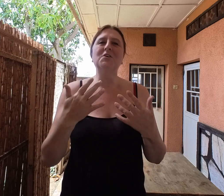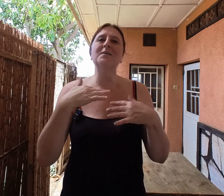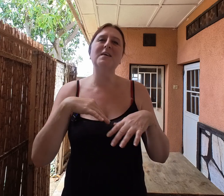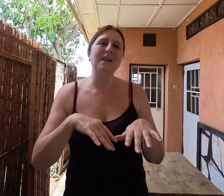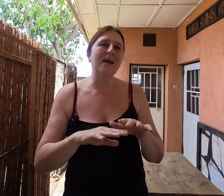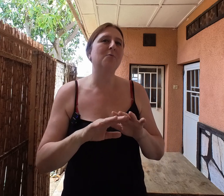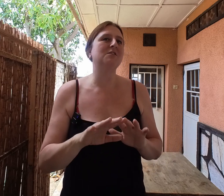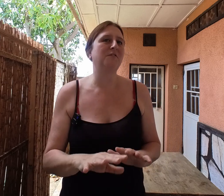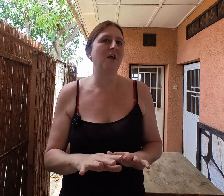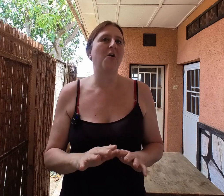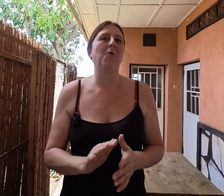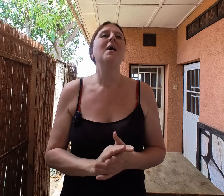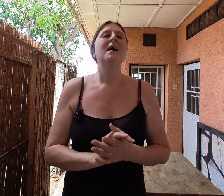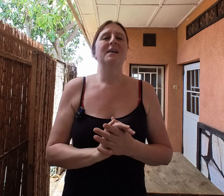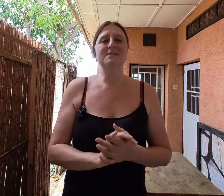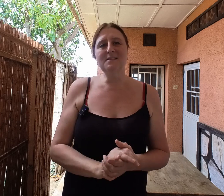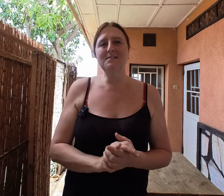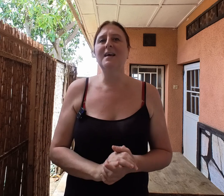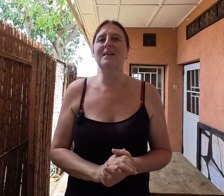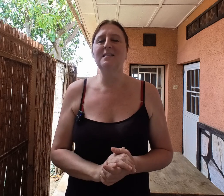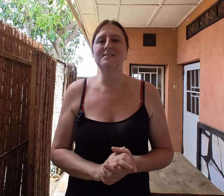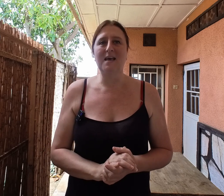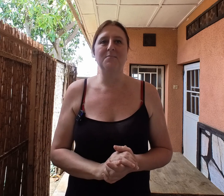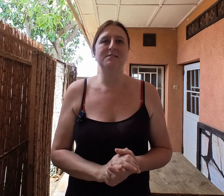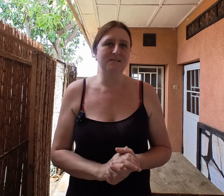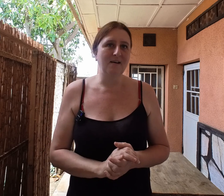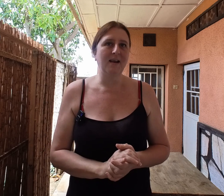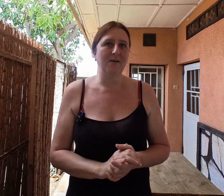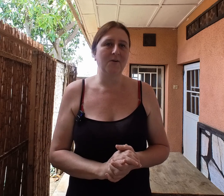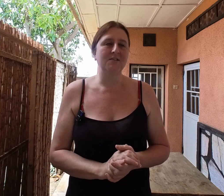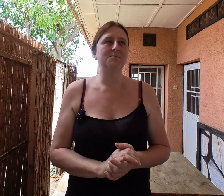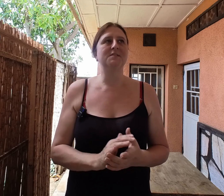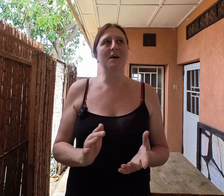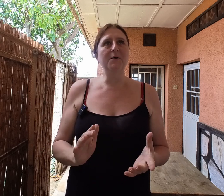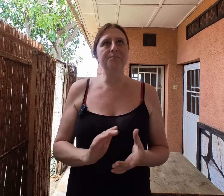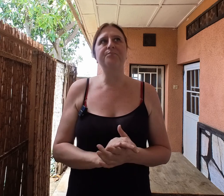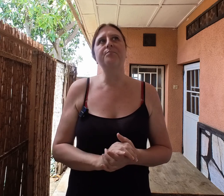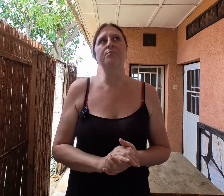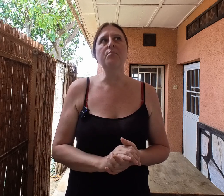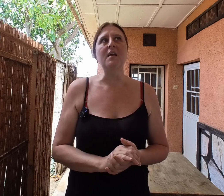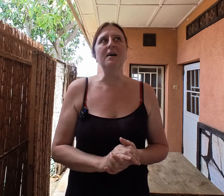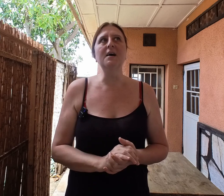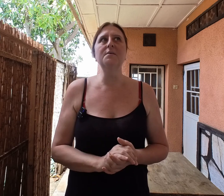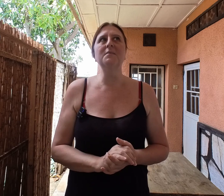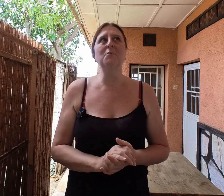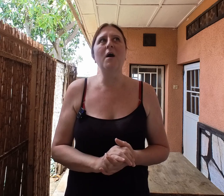but we're trying to make the language flow. And it's exactly the same in Sign Language. So, um,